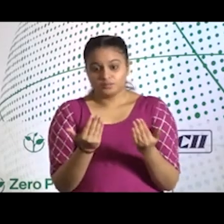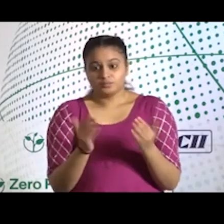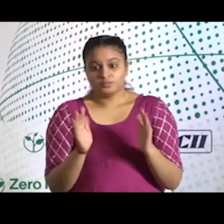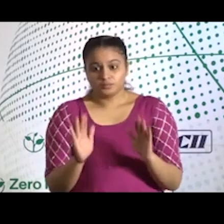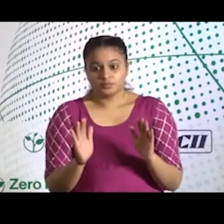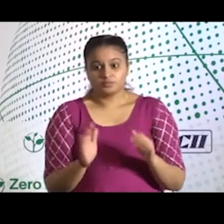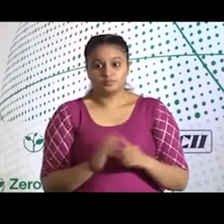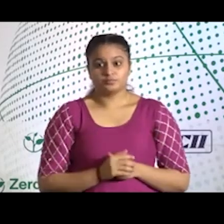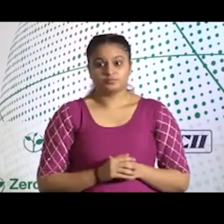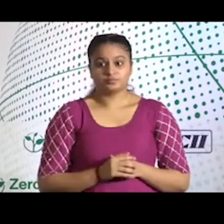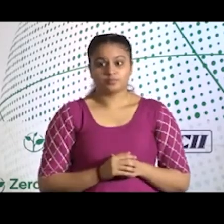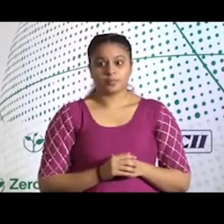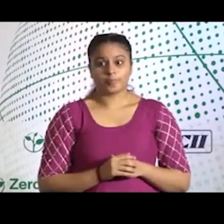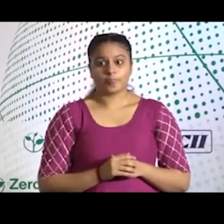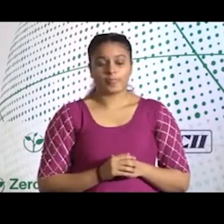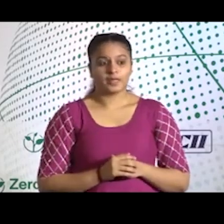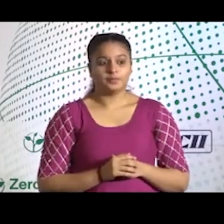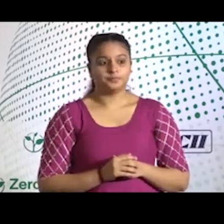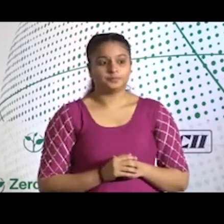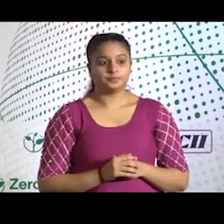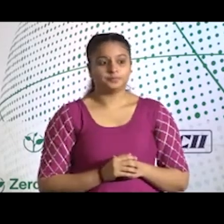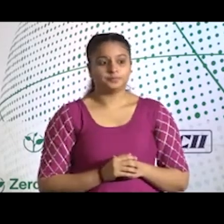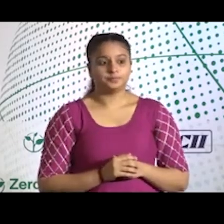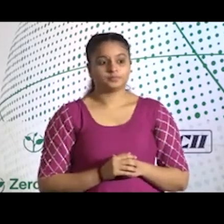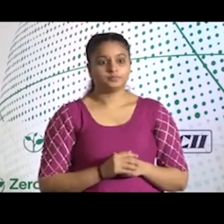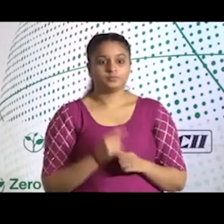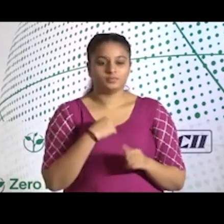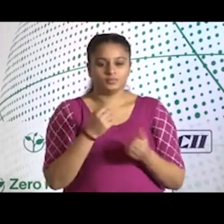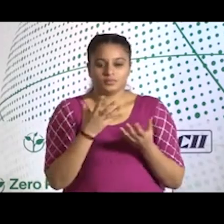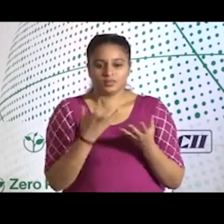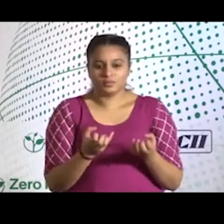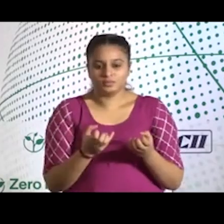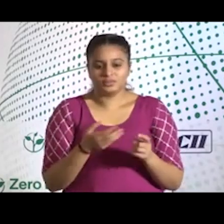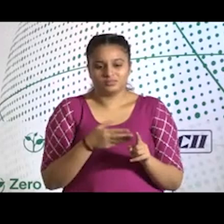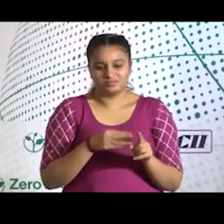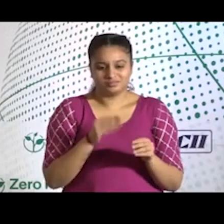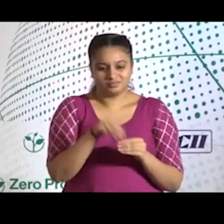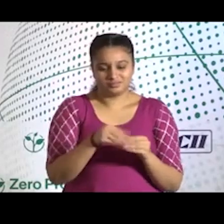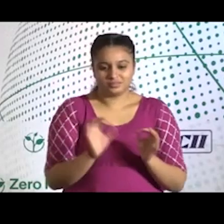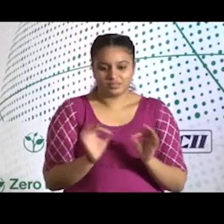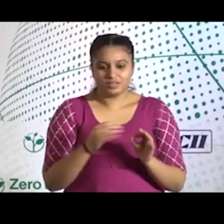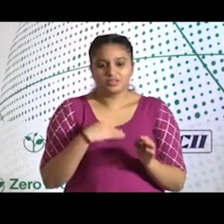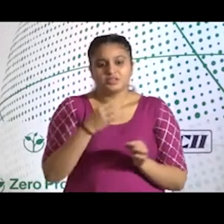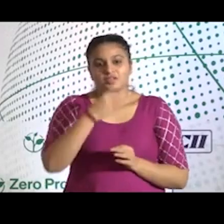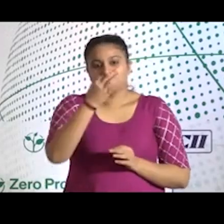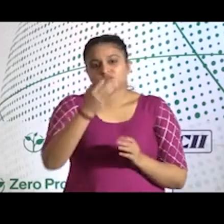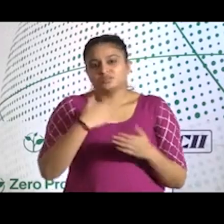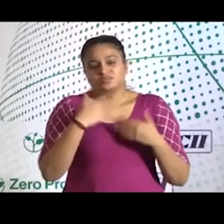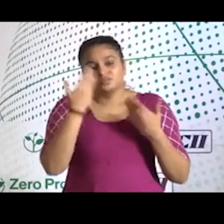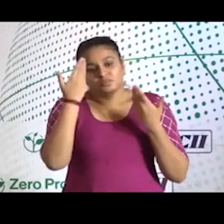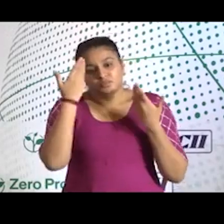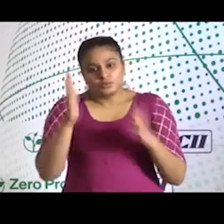So I don't think I don't want to push that under the carpet, right? We don't know what the future looks like and things are happening so quickly